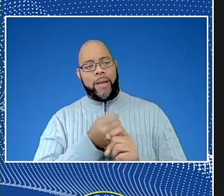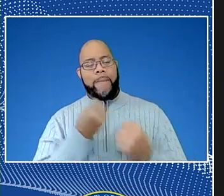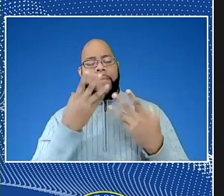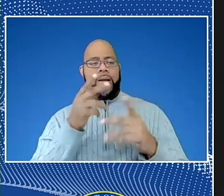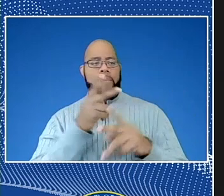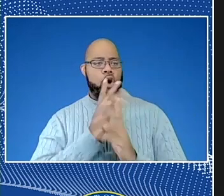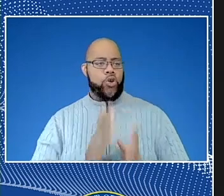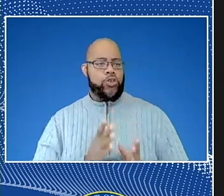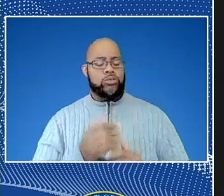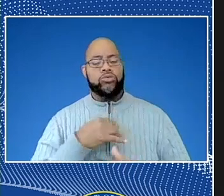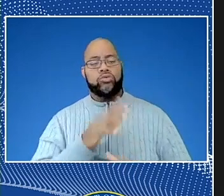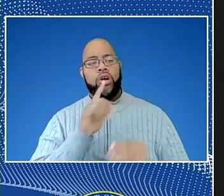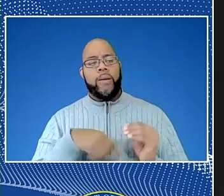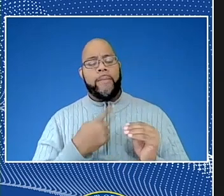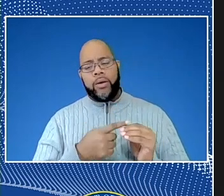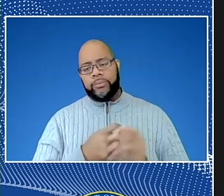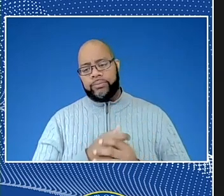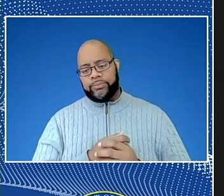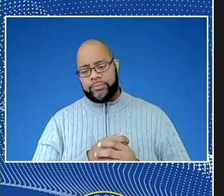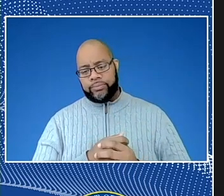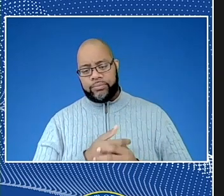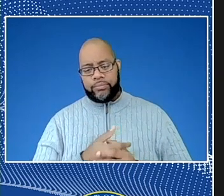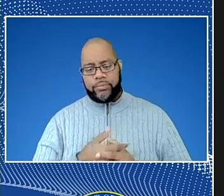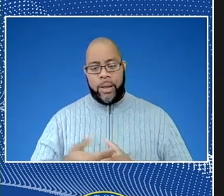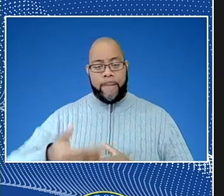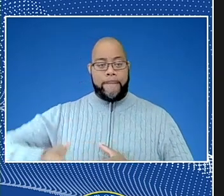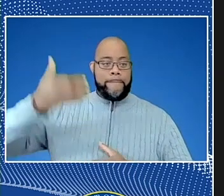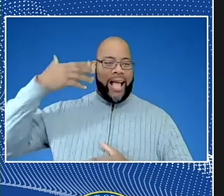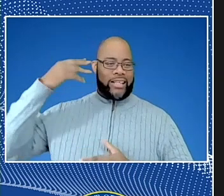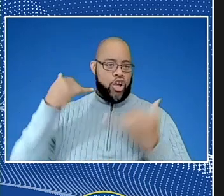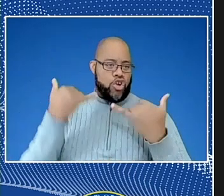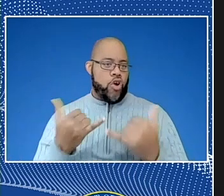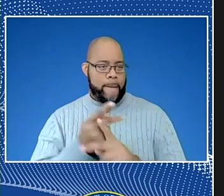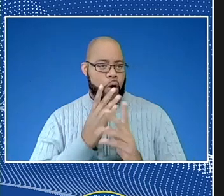We're talking about past and current borrowers. So we're talking about victims